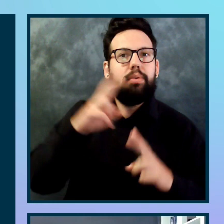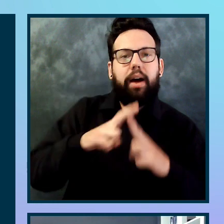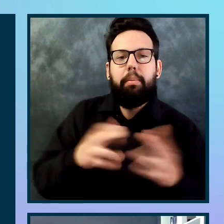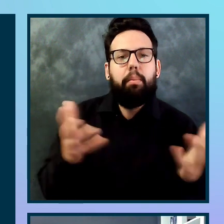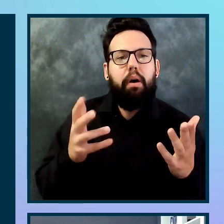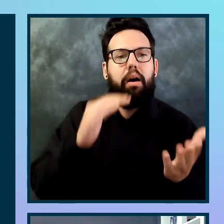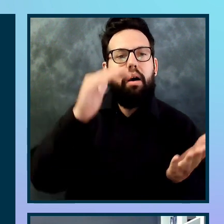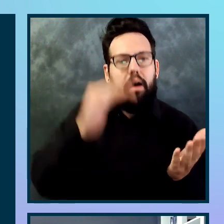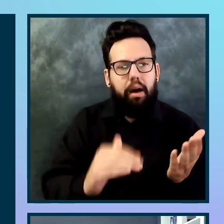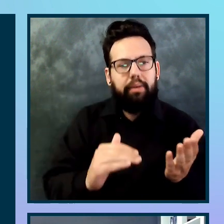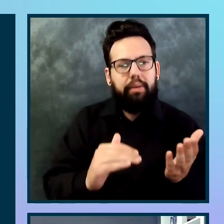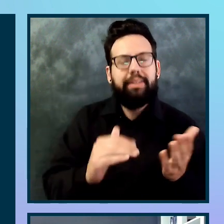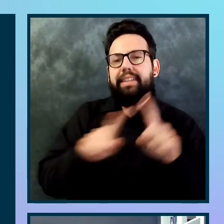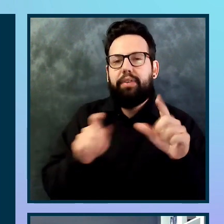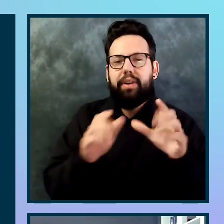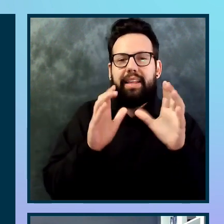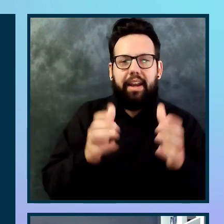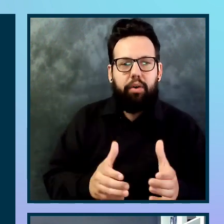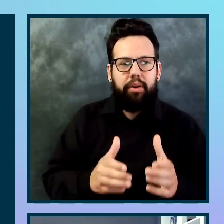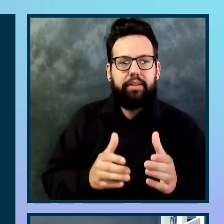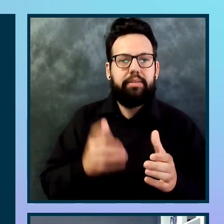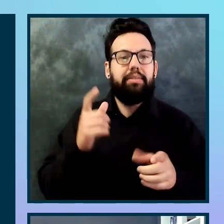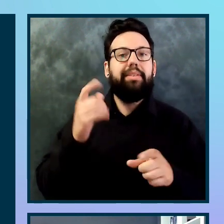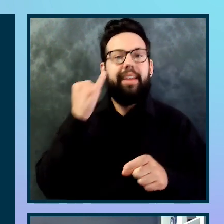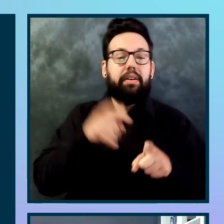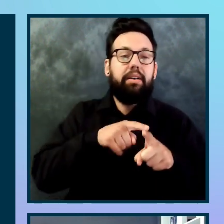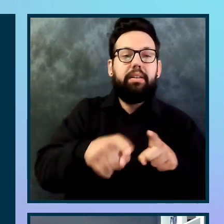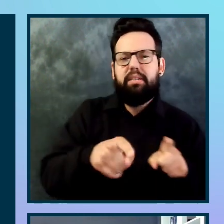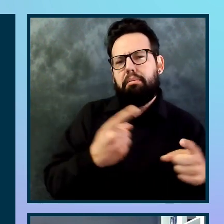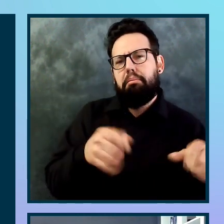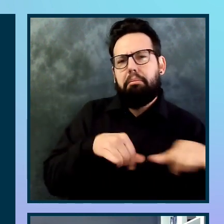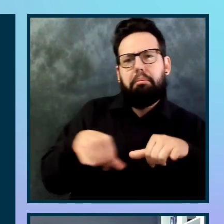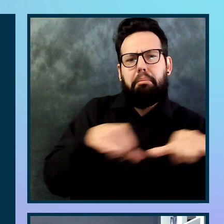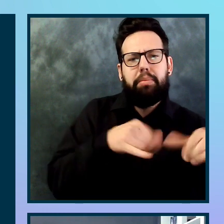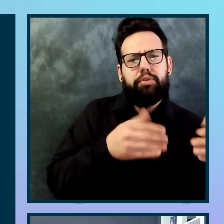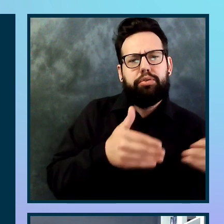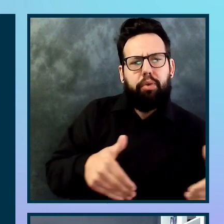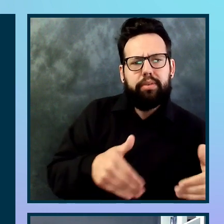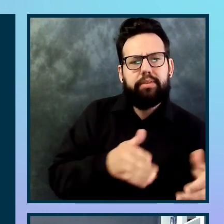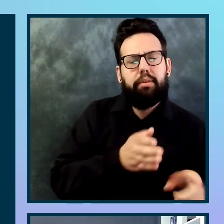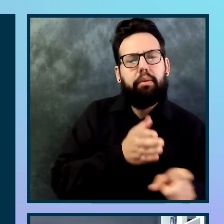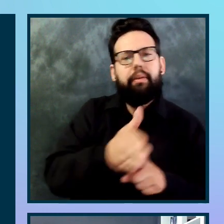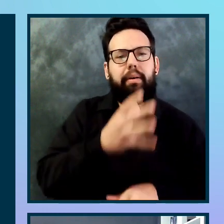Again, shorts, woman clothing, woman. On the right hand side of that auto complete is a box